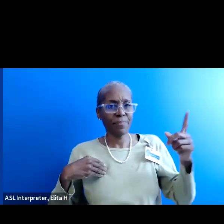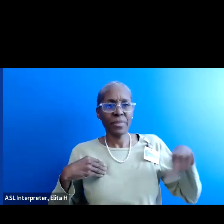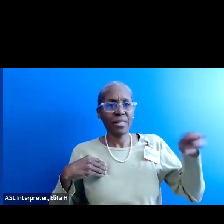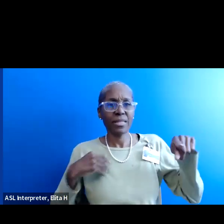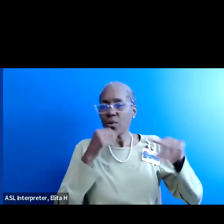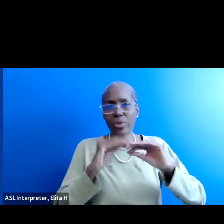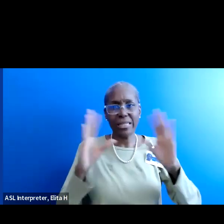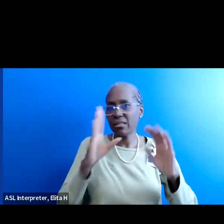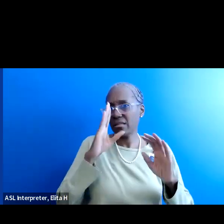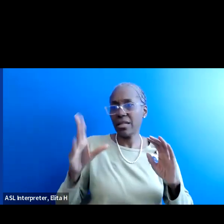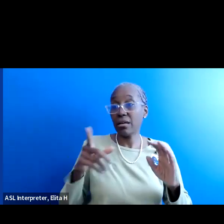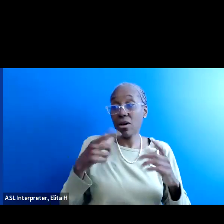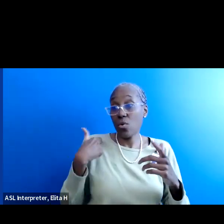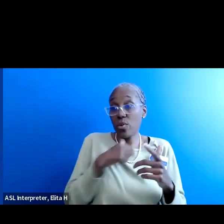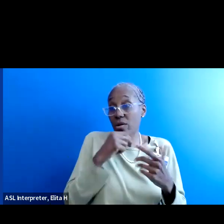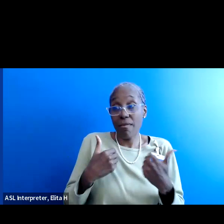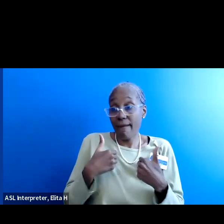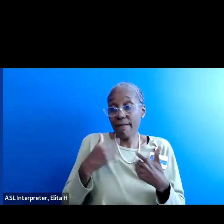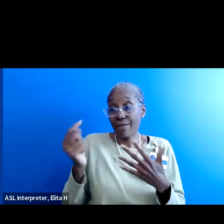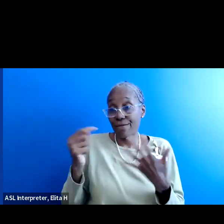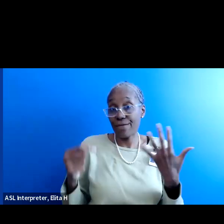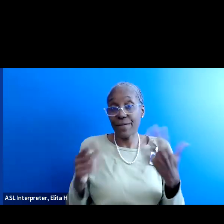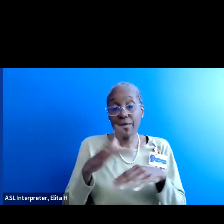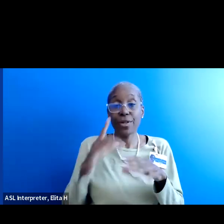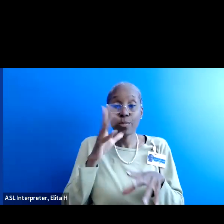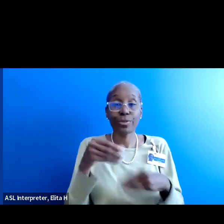clear that they don't have what's available to provide the proper CRT.